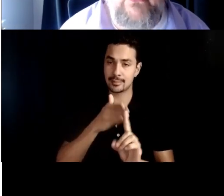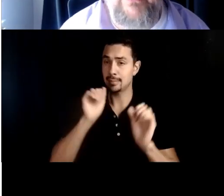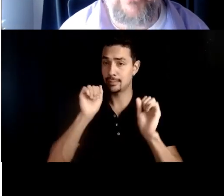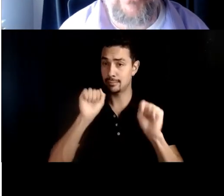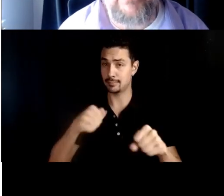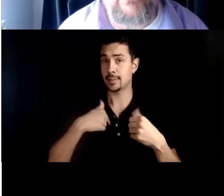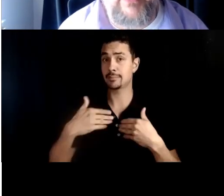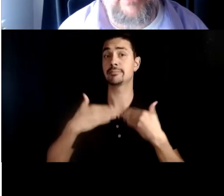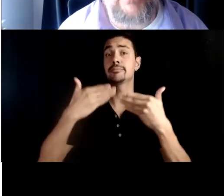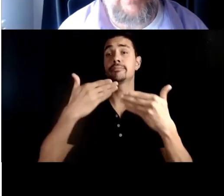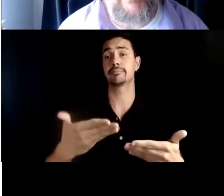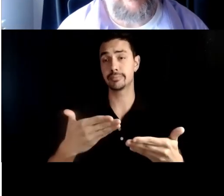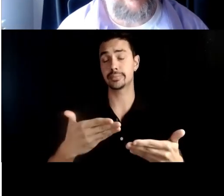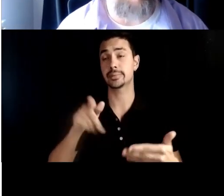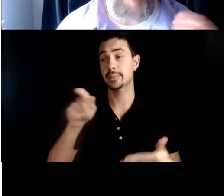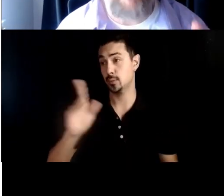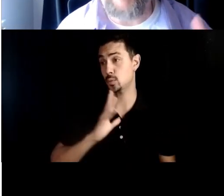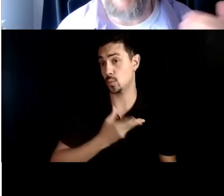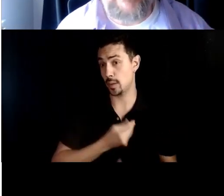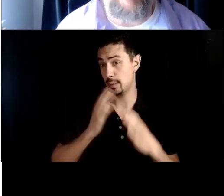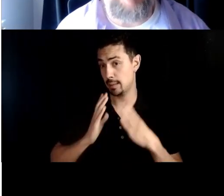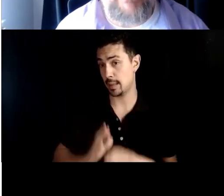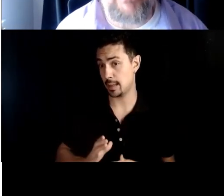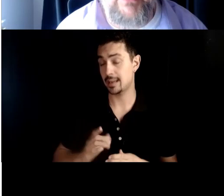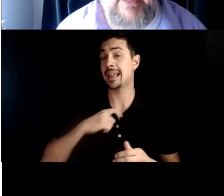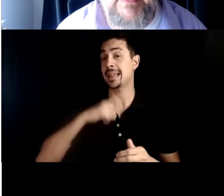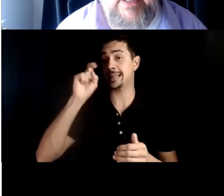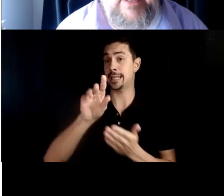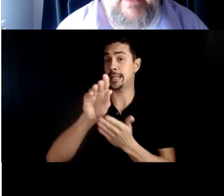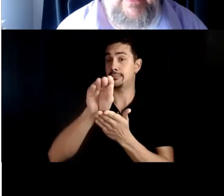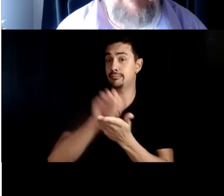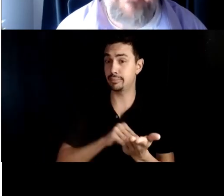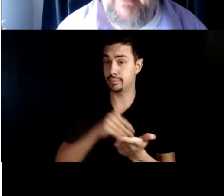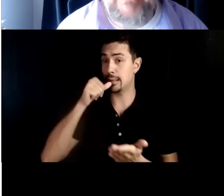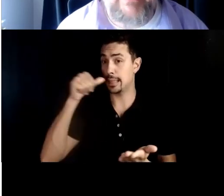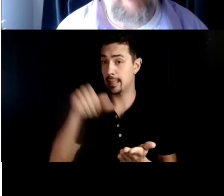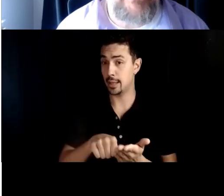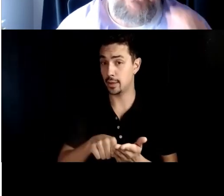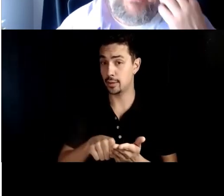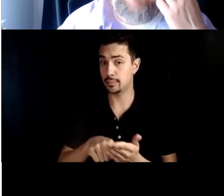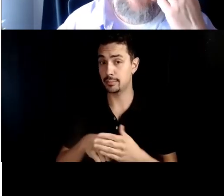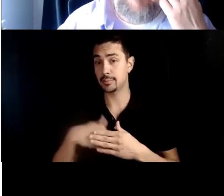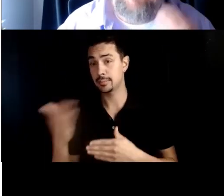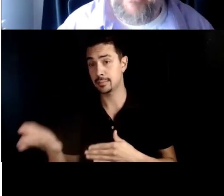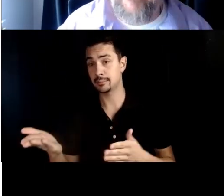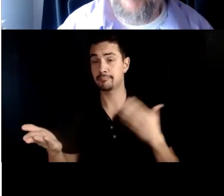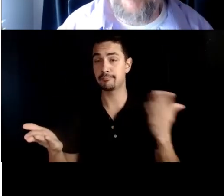for their trans clients, if that's needed by the client. And it's obviously okay for a provider